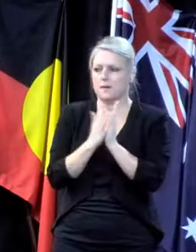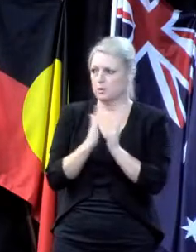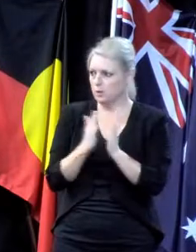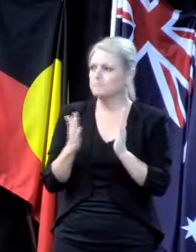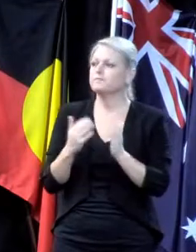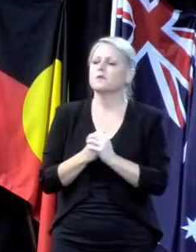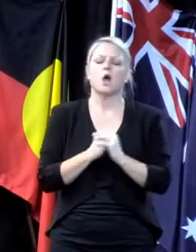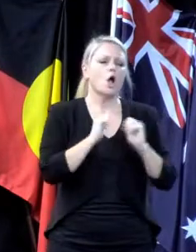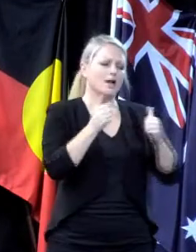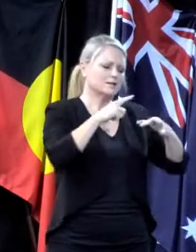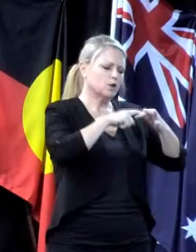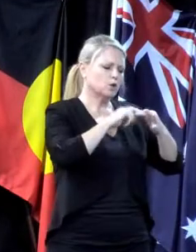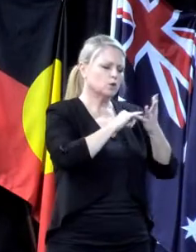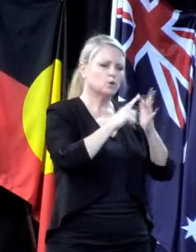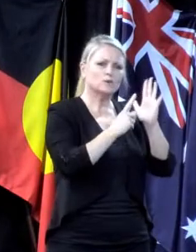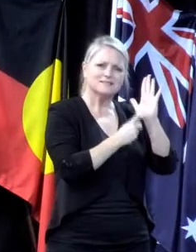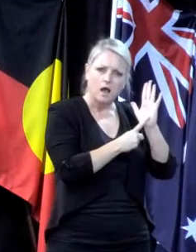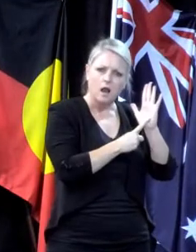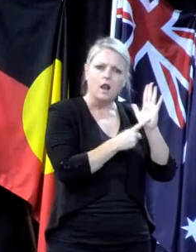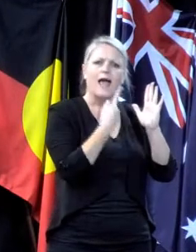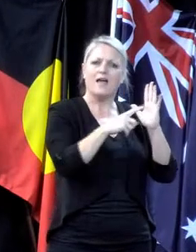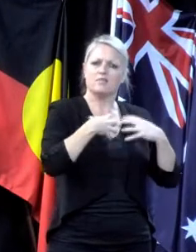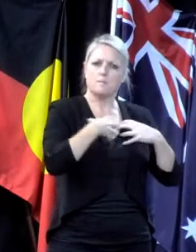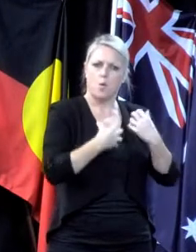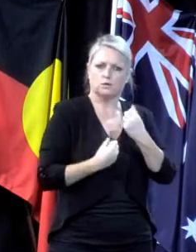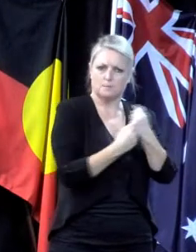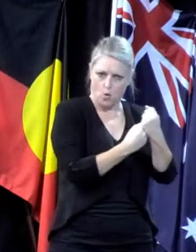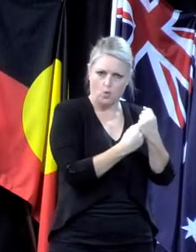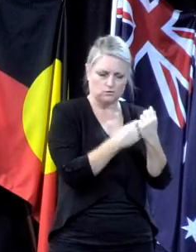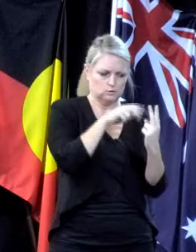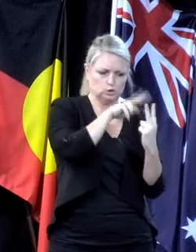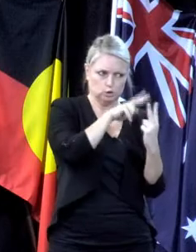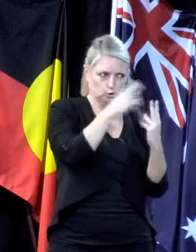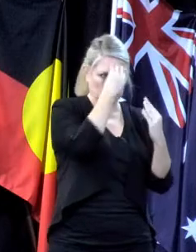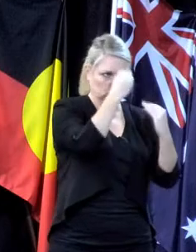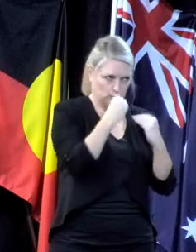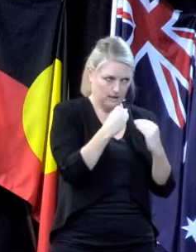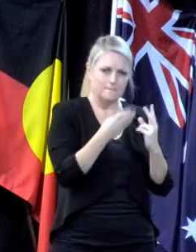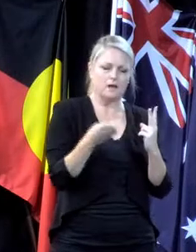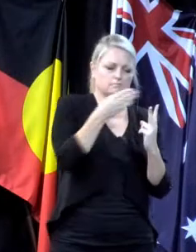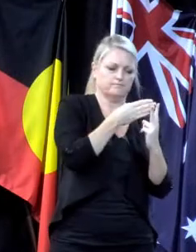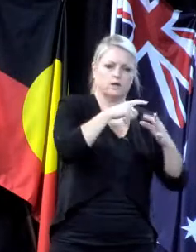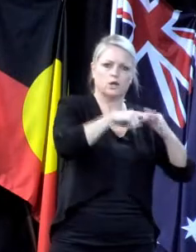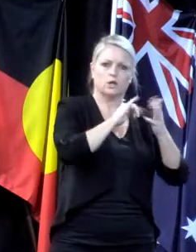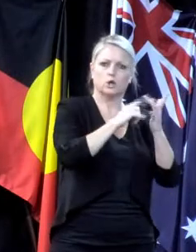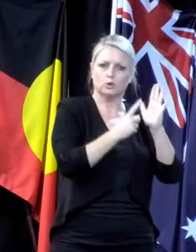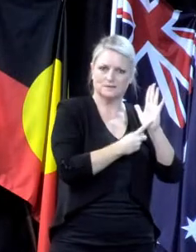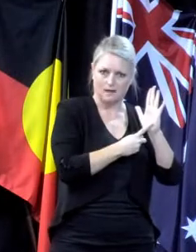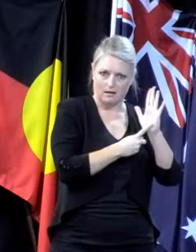and the more support module. But, in terms of QSIL and the training you get under that,